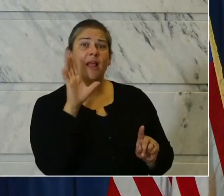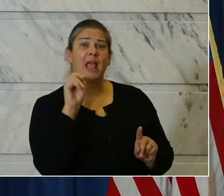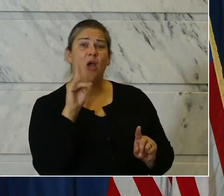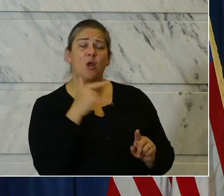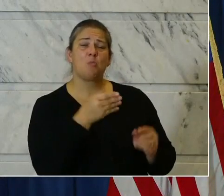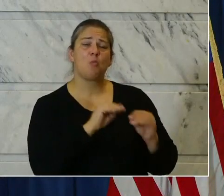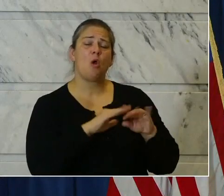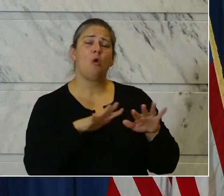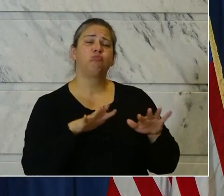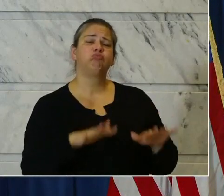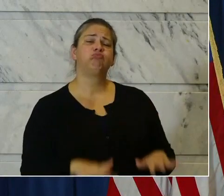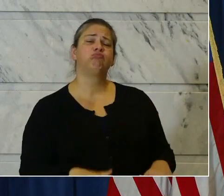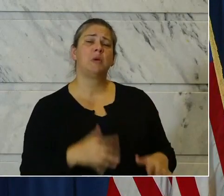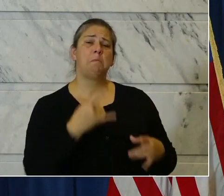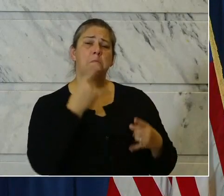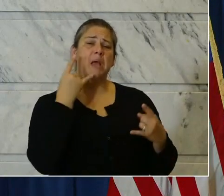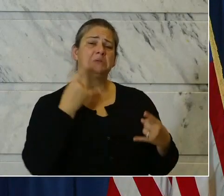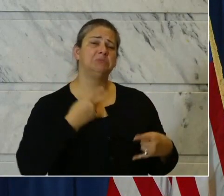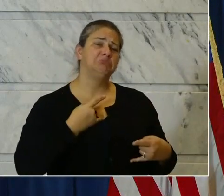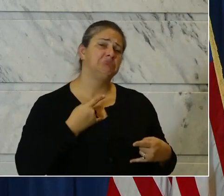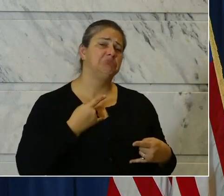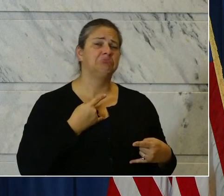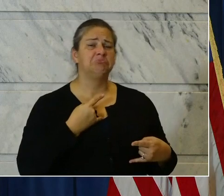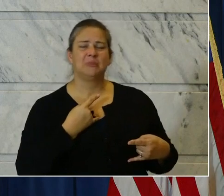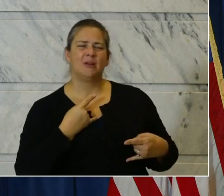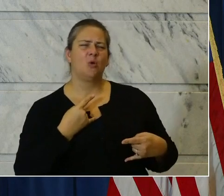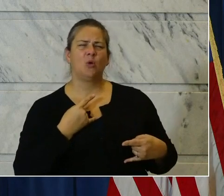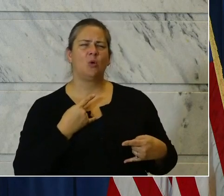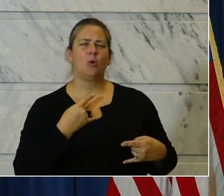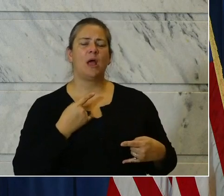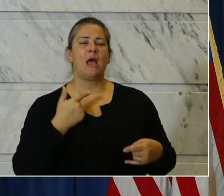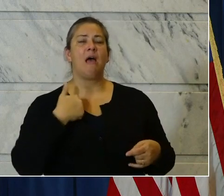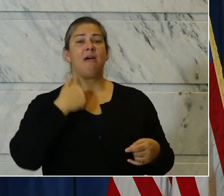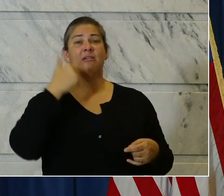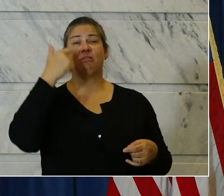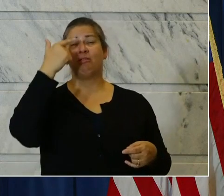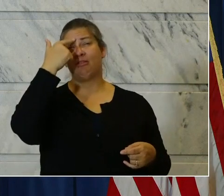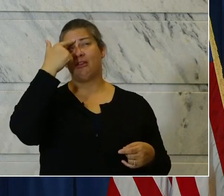NOT. BUT RURAL K. ARE MORE LAW.